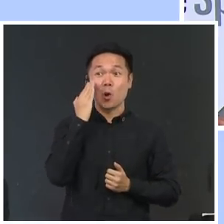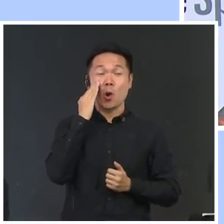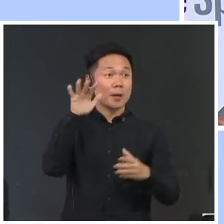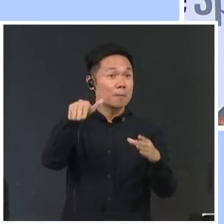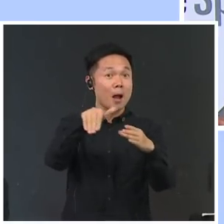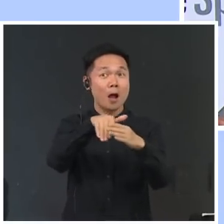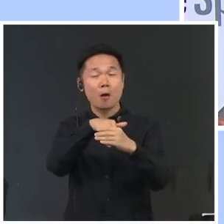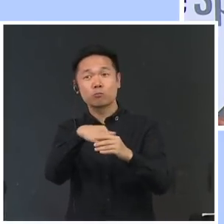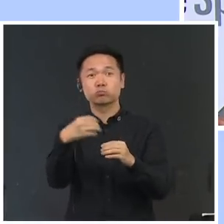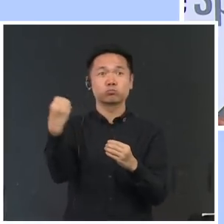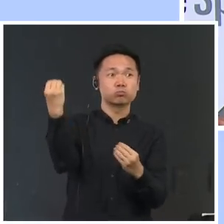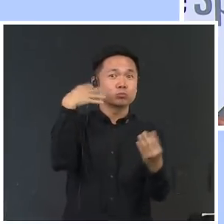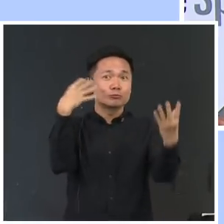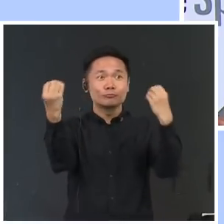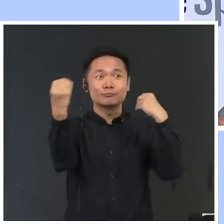So via YouTube, we are broadcasting